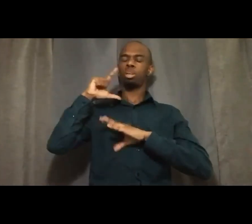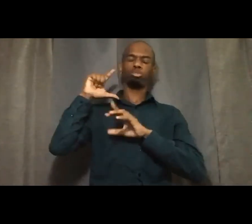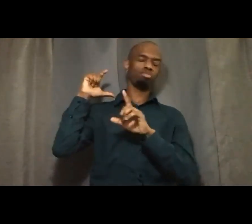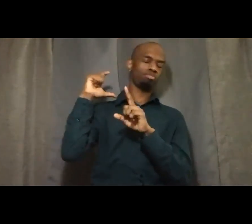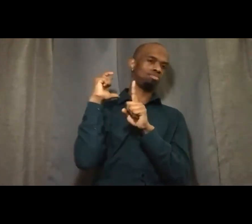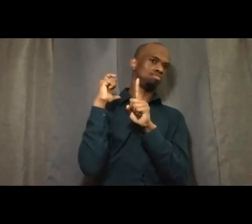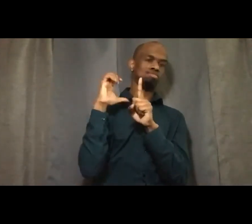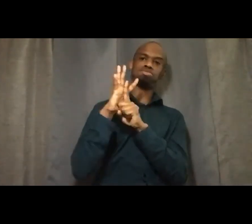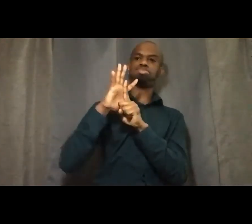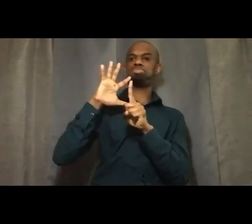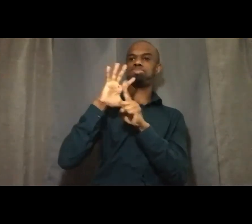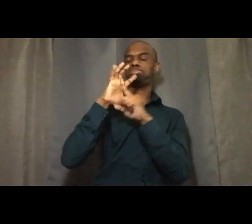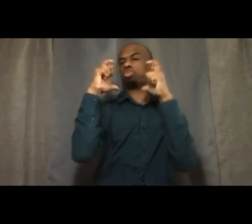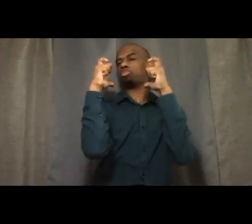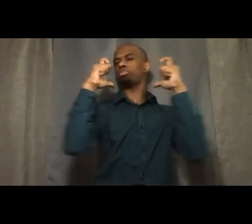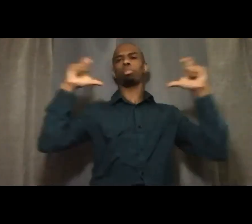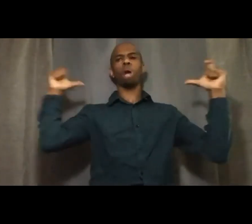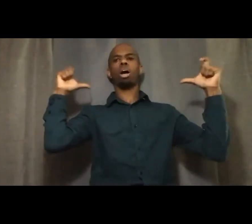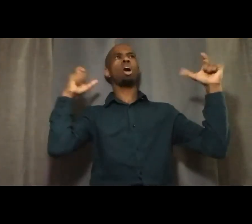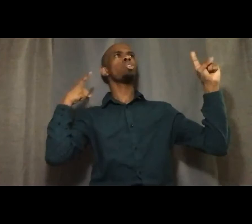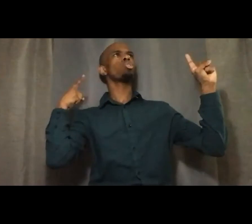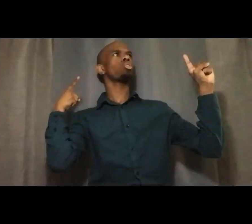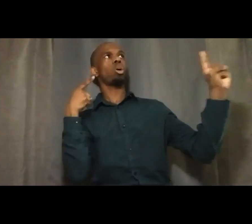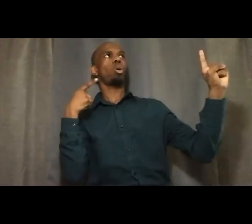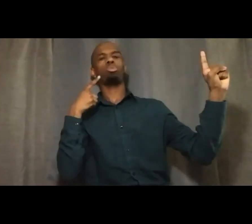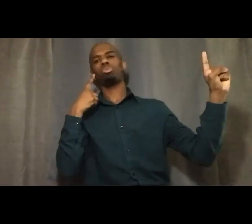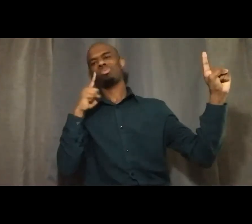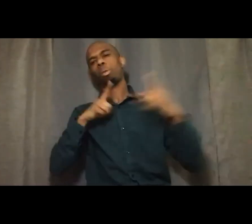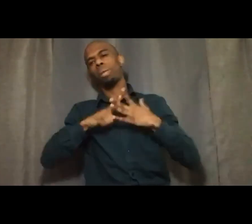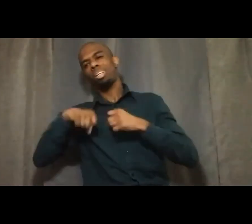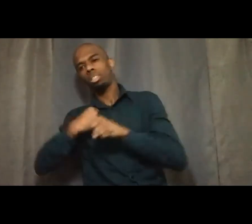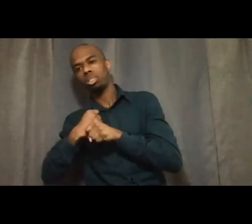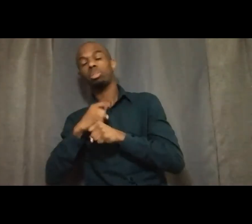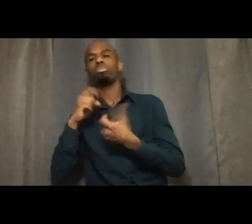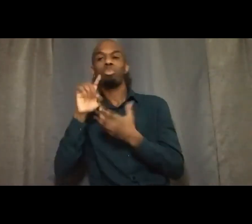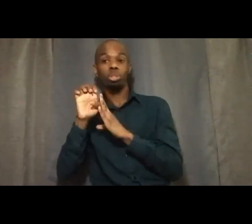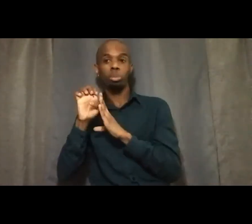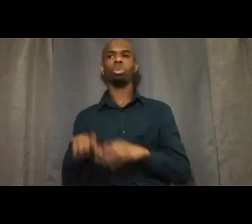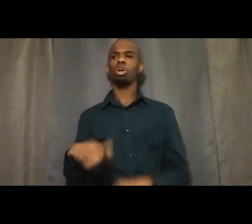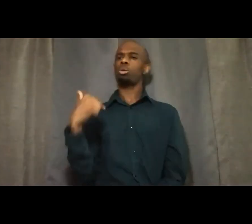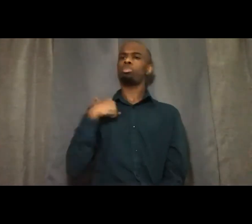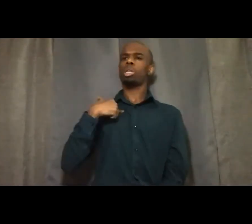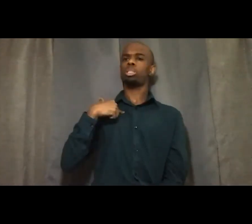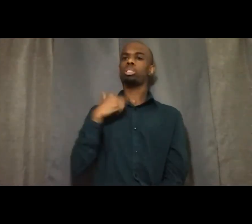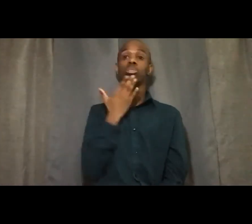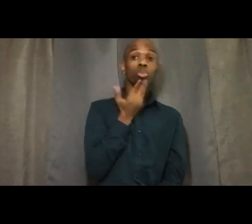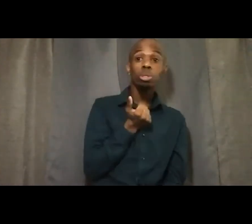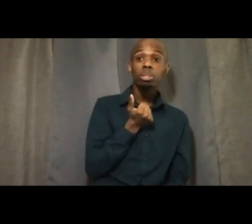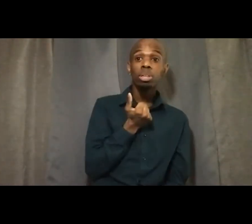I'm not eating any more sweets, no more sweets for me, I'm going vegan. I'm gonna just clean eating.